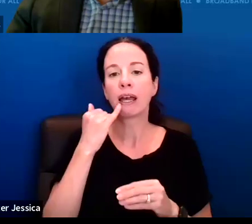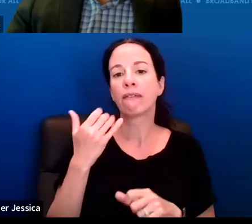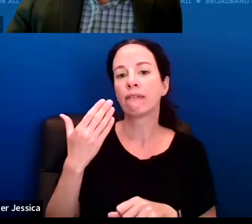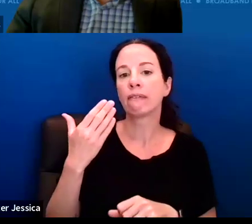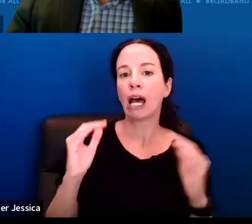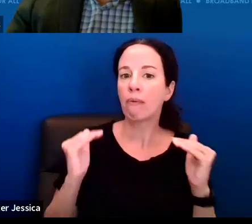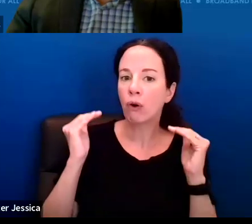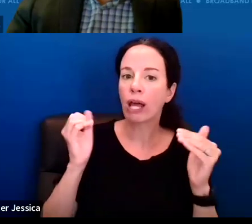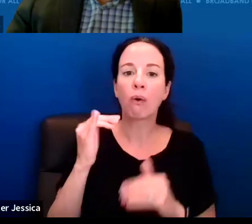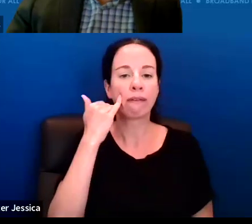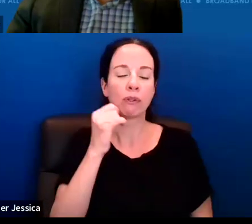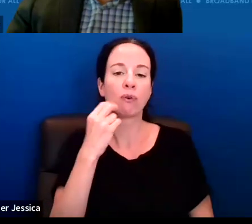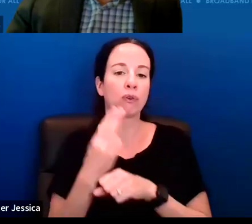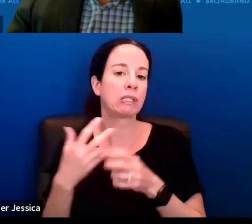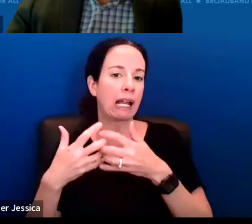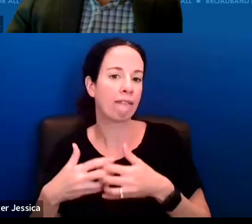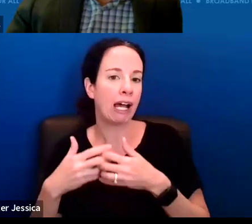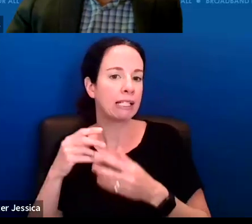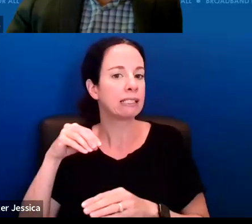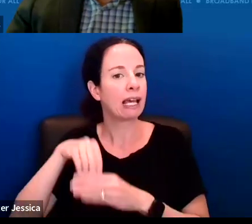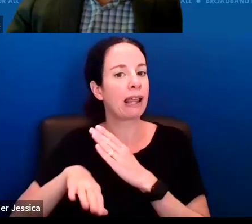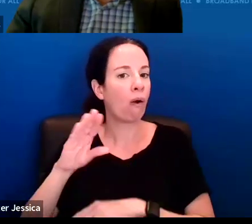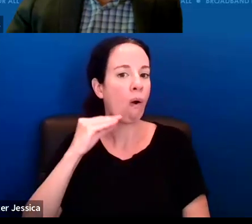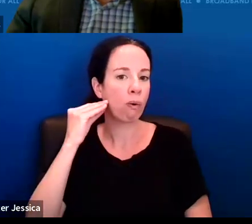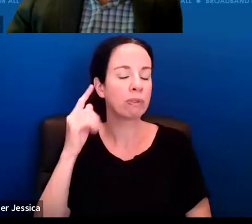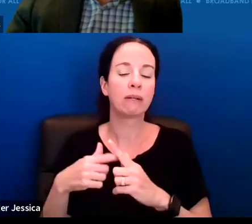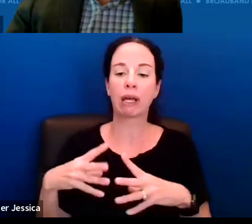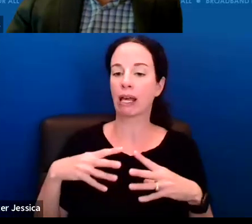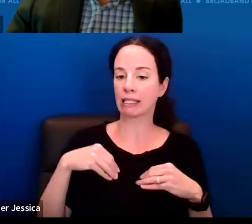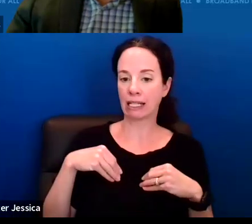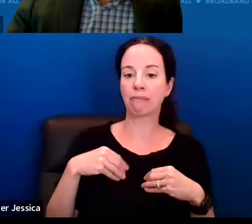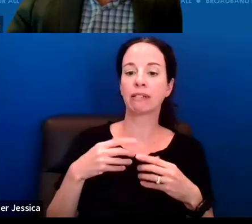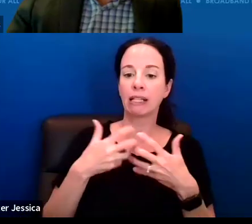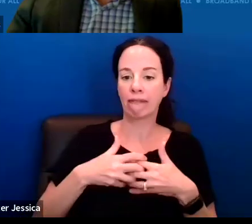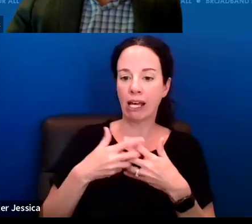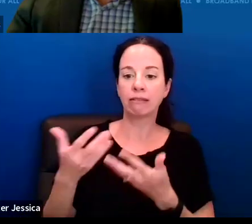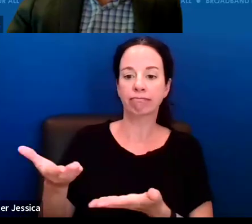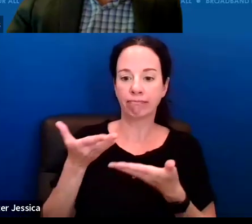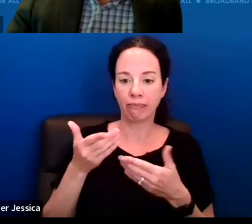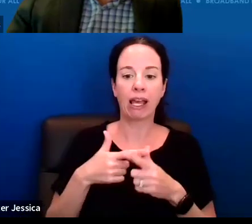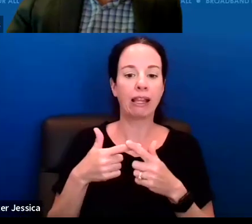no longer use a device in their own homes. We take those in and fully wipe them of all of the data.